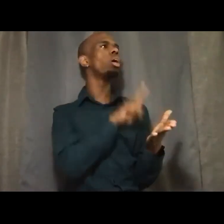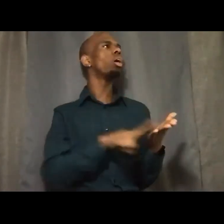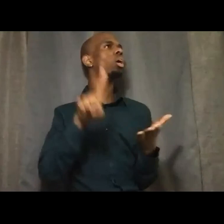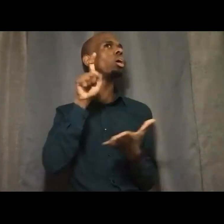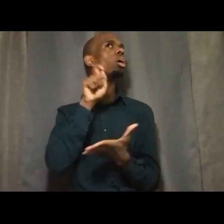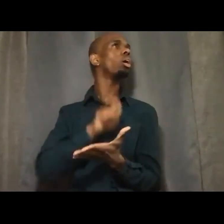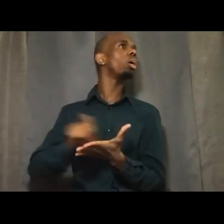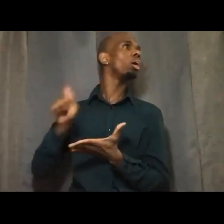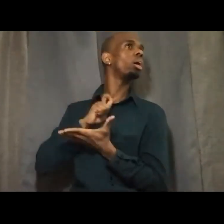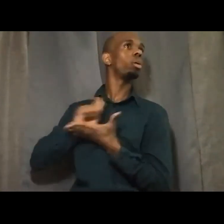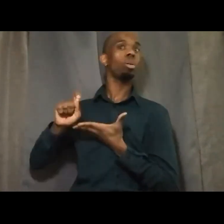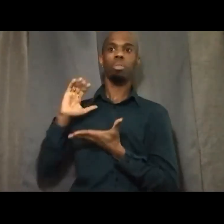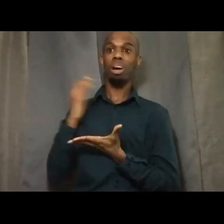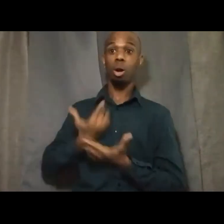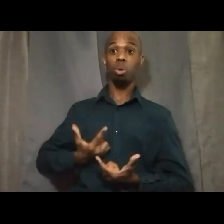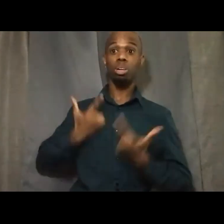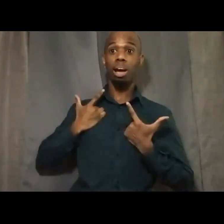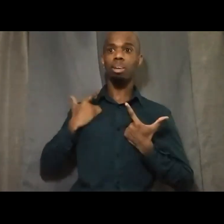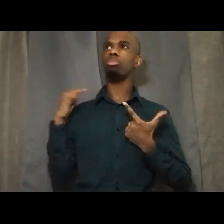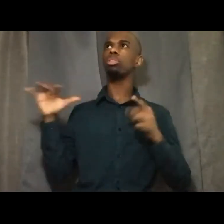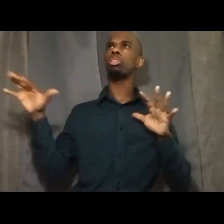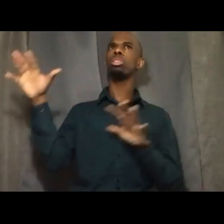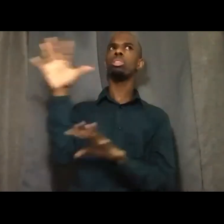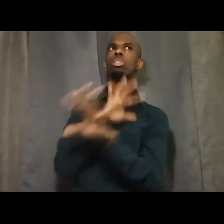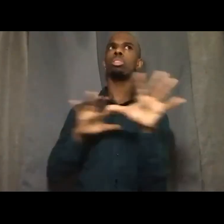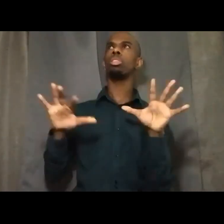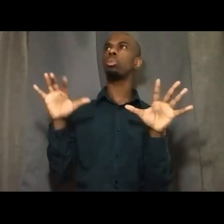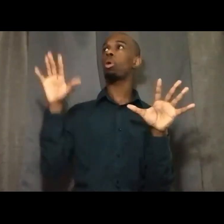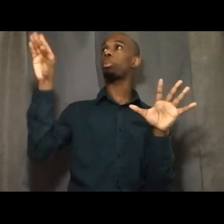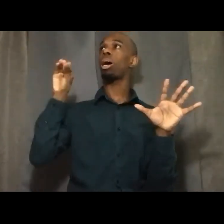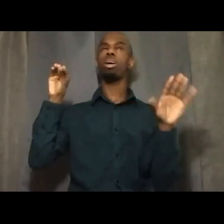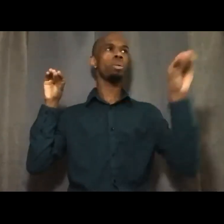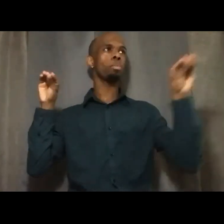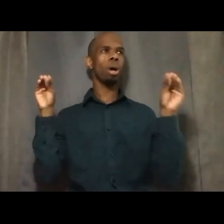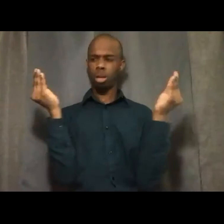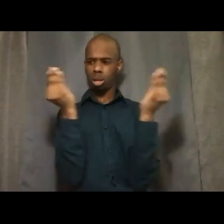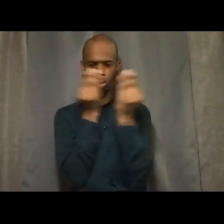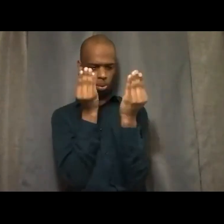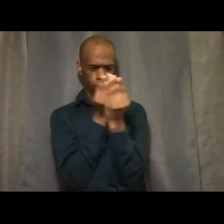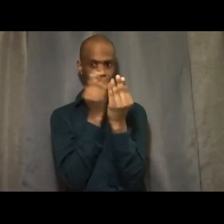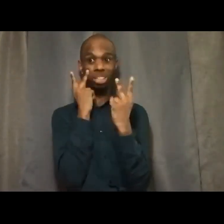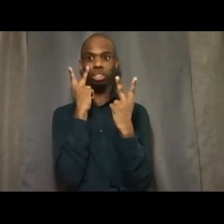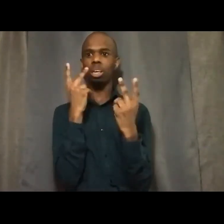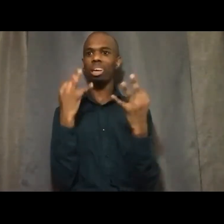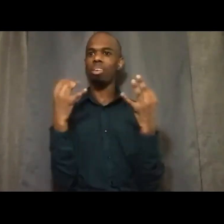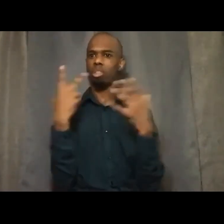and recognize spaces of contradiction. So, so far in this class, we've been visioning,